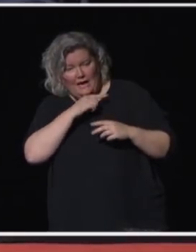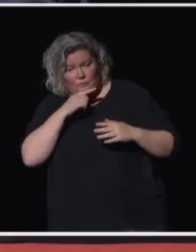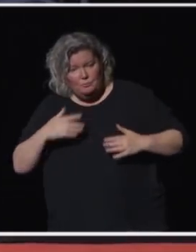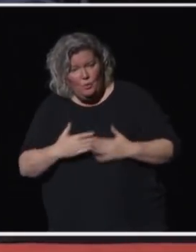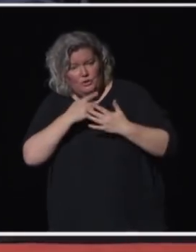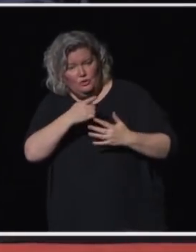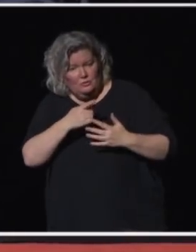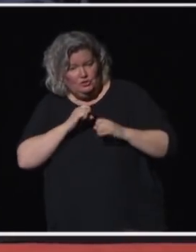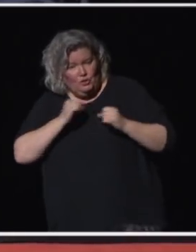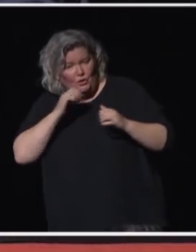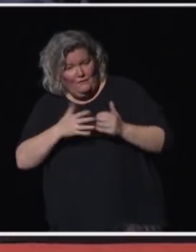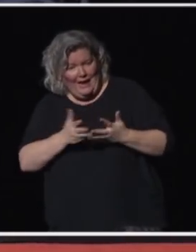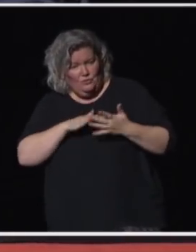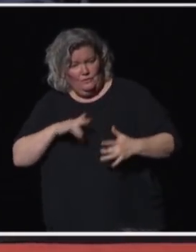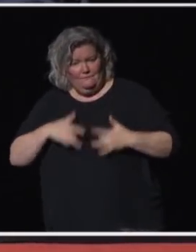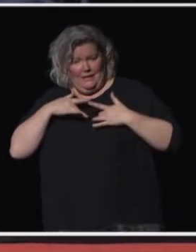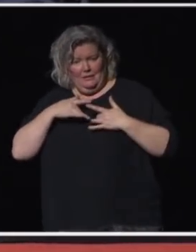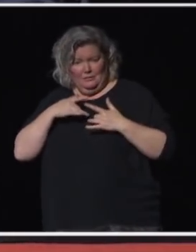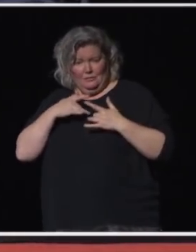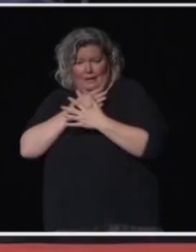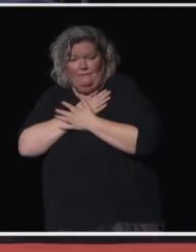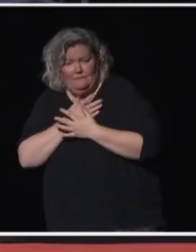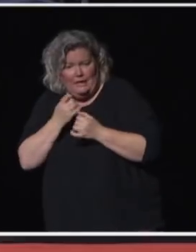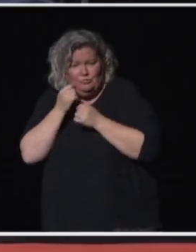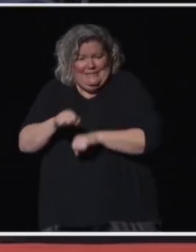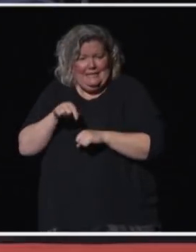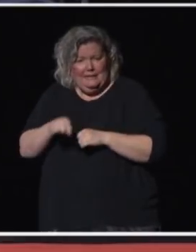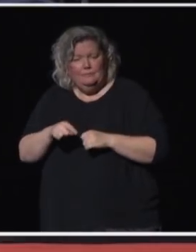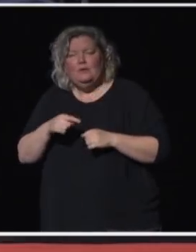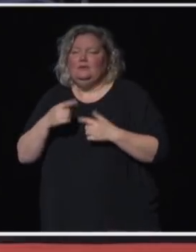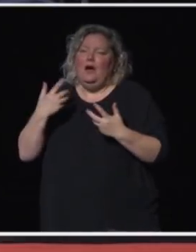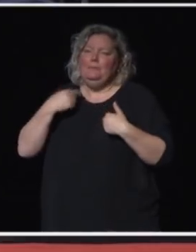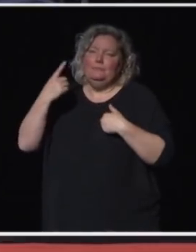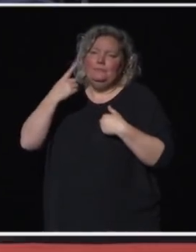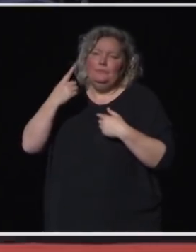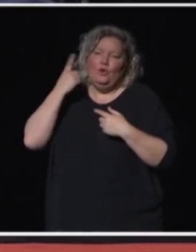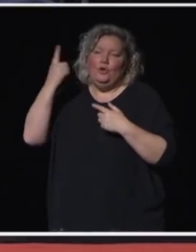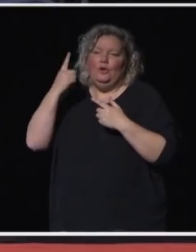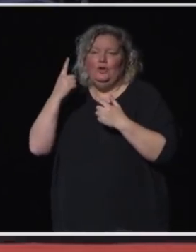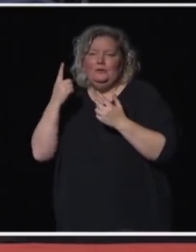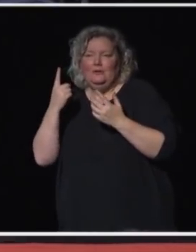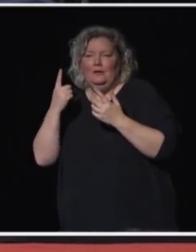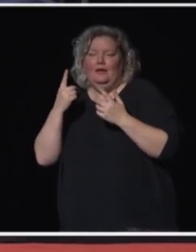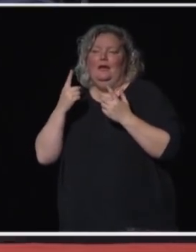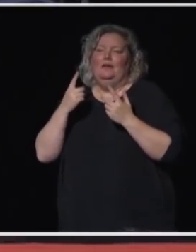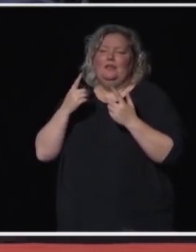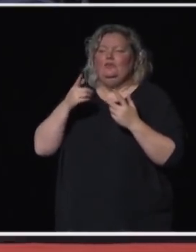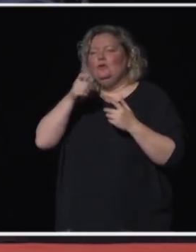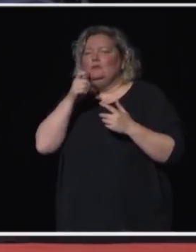of protectiveness towards him? Like, you're told when you're going to become a dad that this fascinating stranger is about to come into your life and you don't know who that person is.